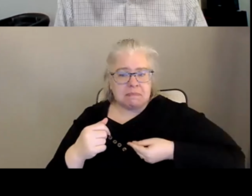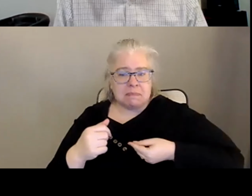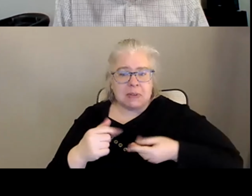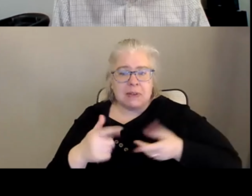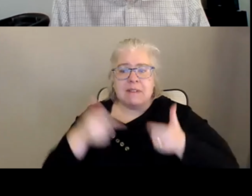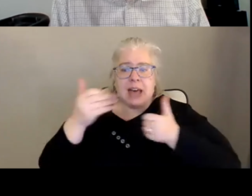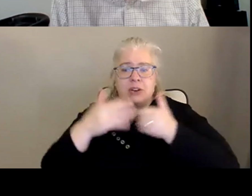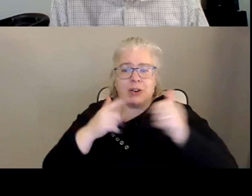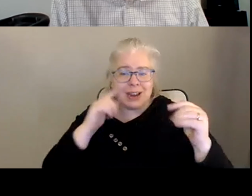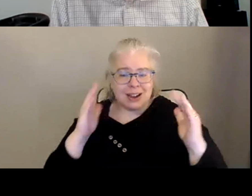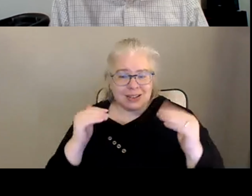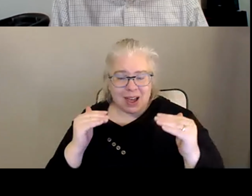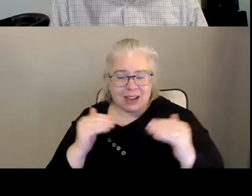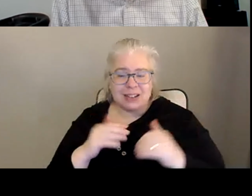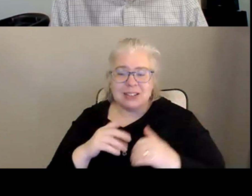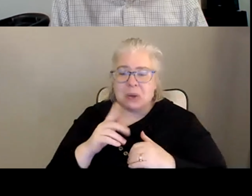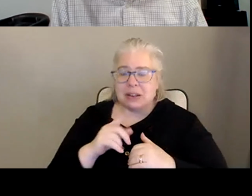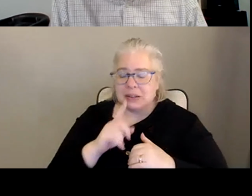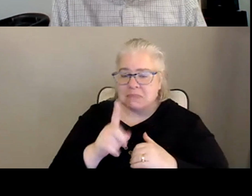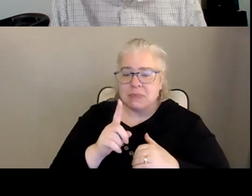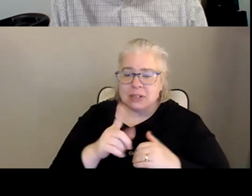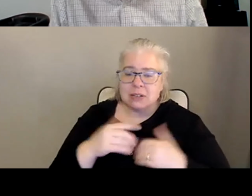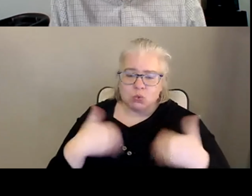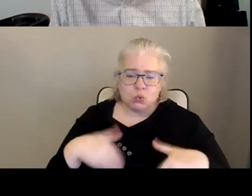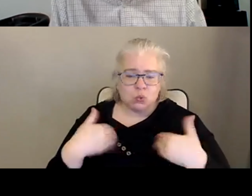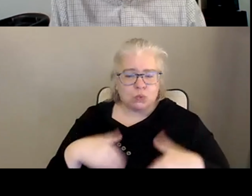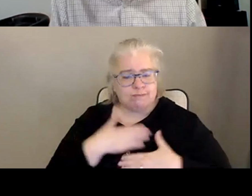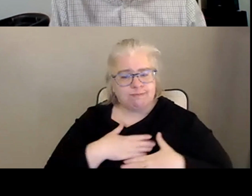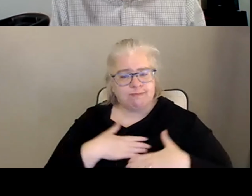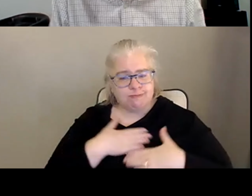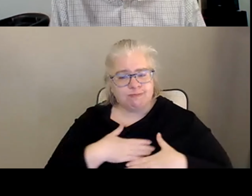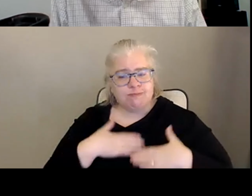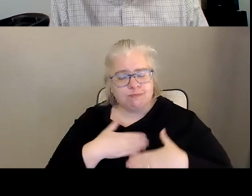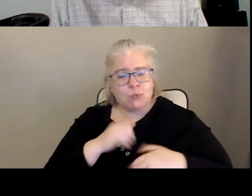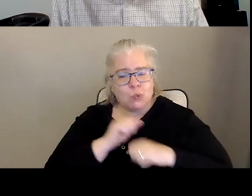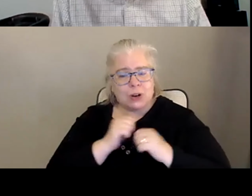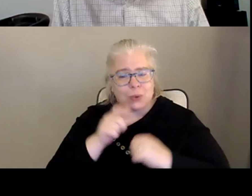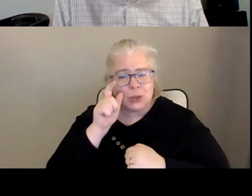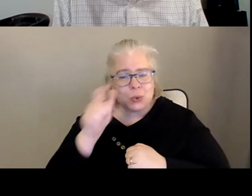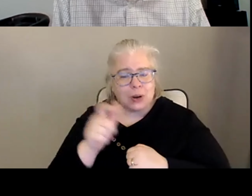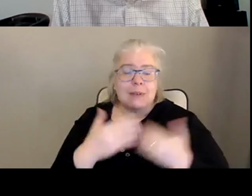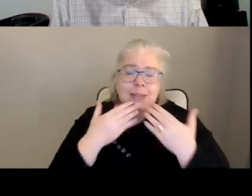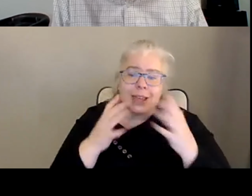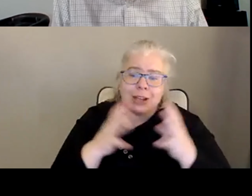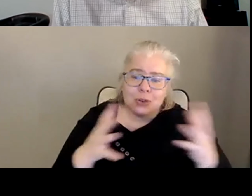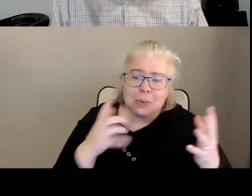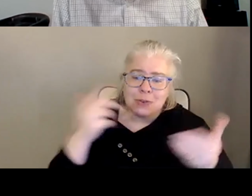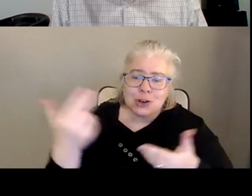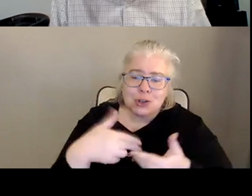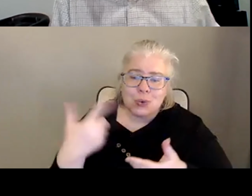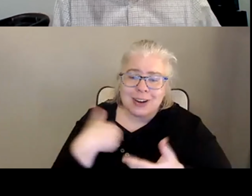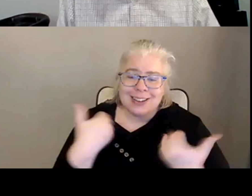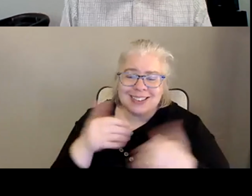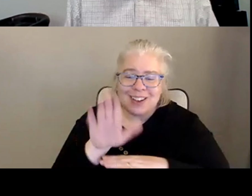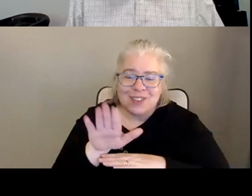So they've been a pleasure to work with. So thank you so much for joining us this afternoon.